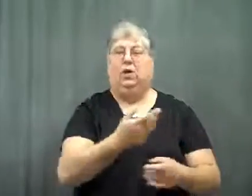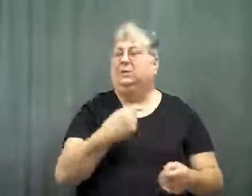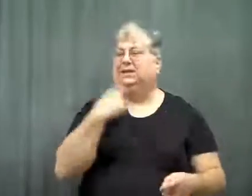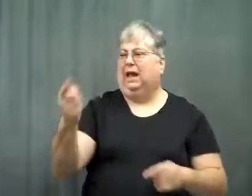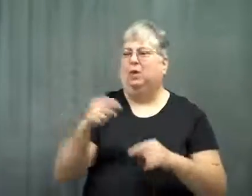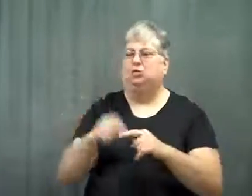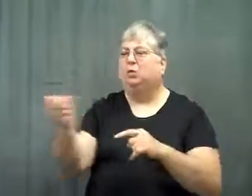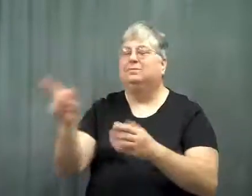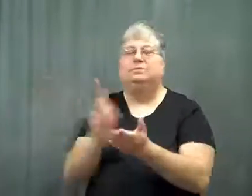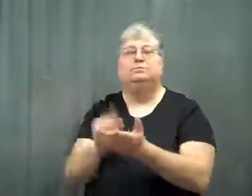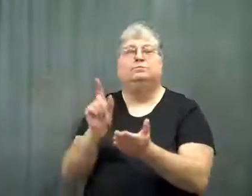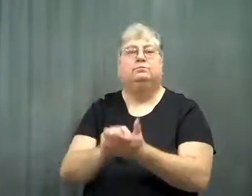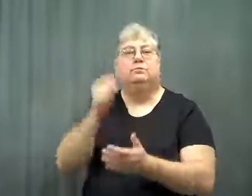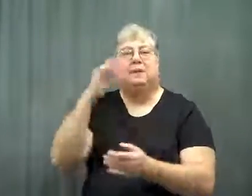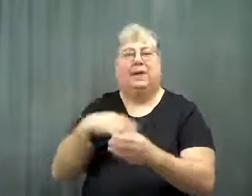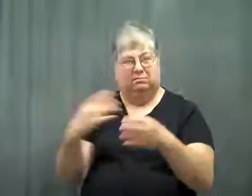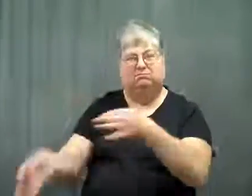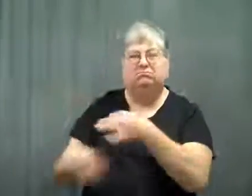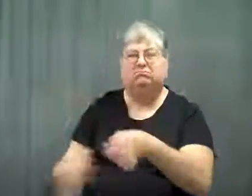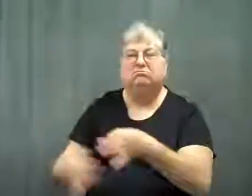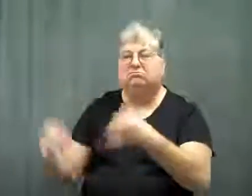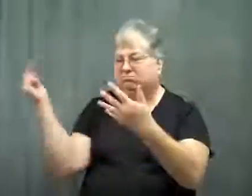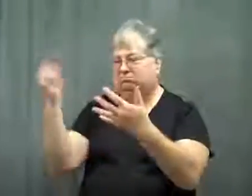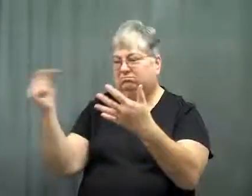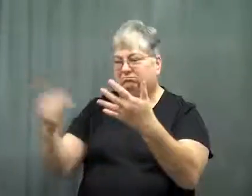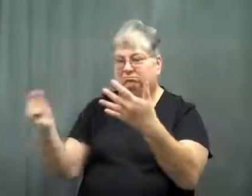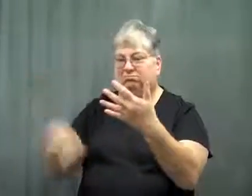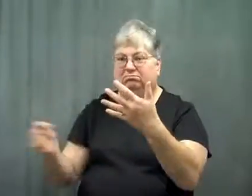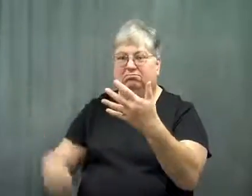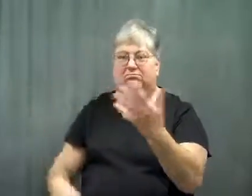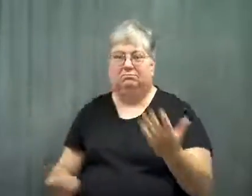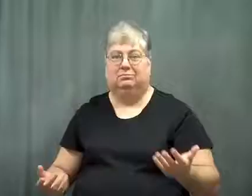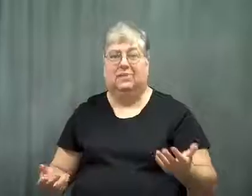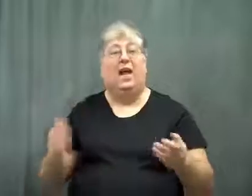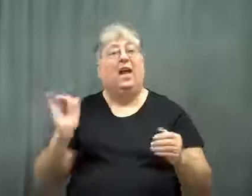told a reporter all the details of the project.